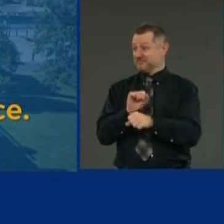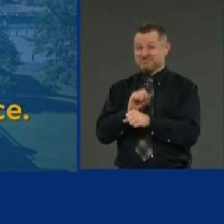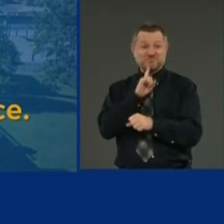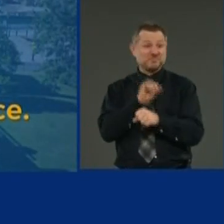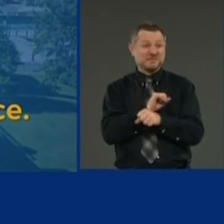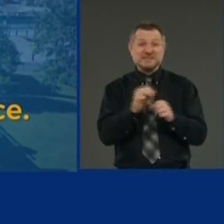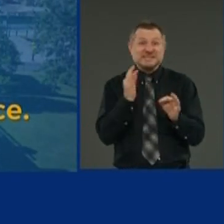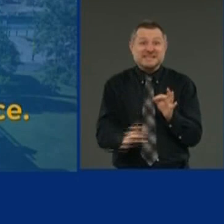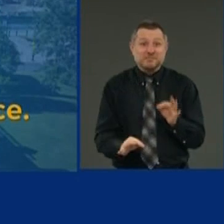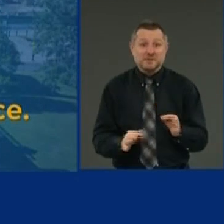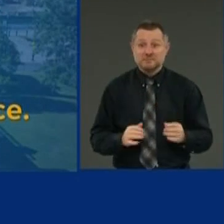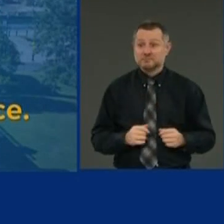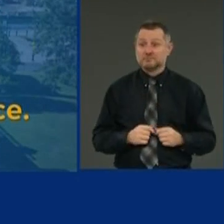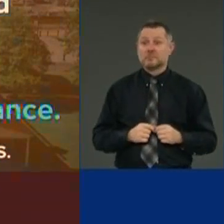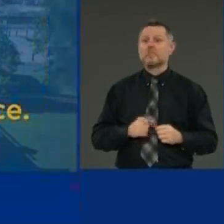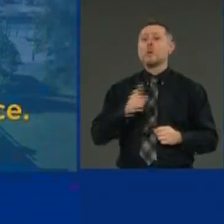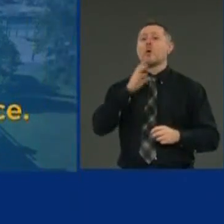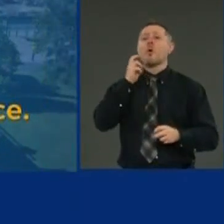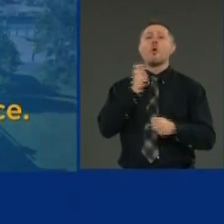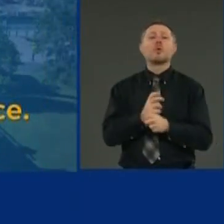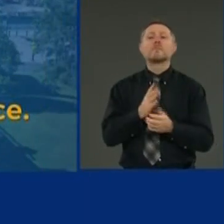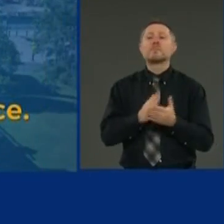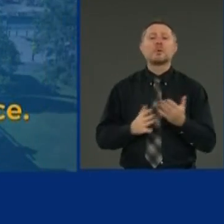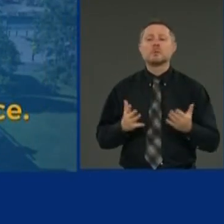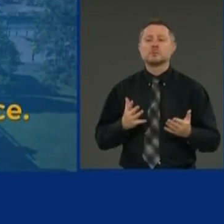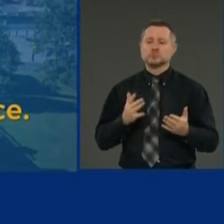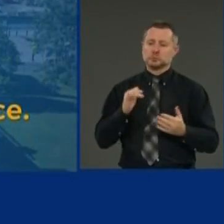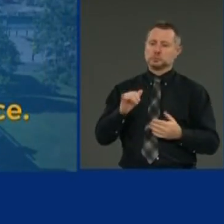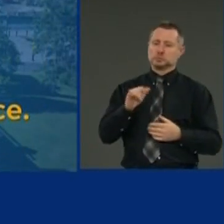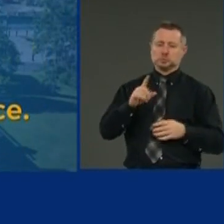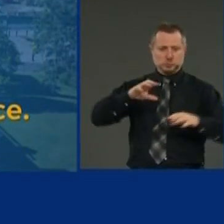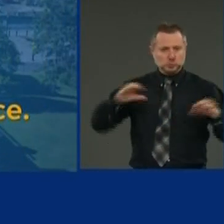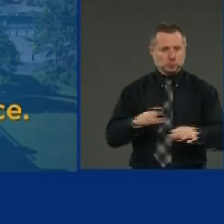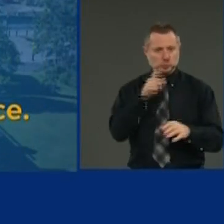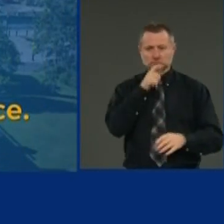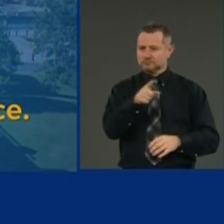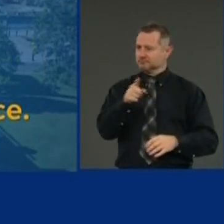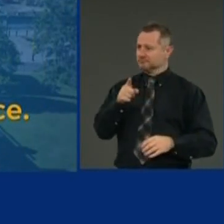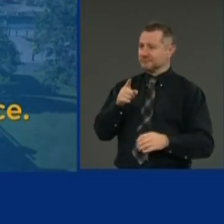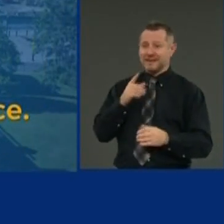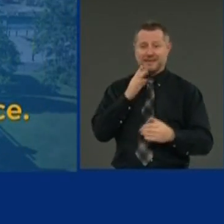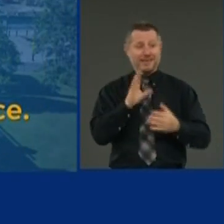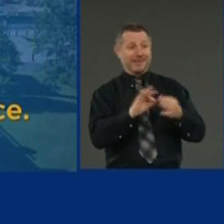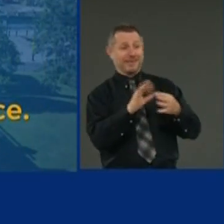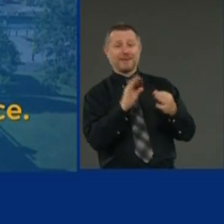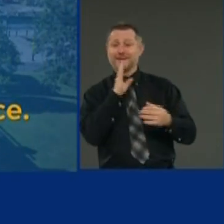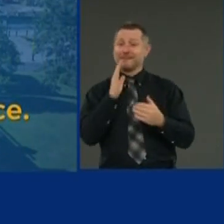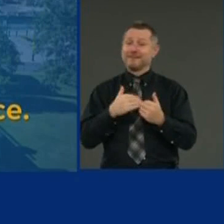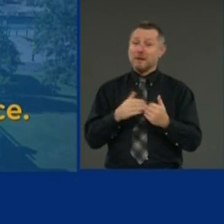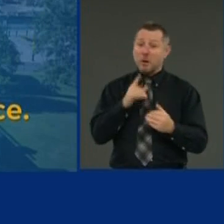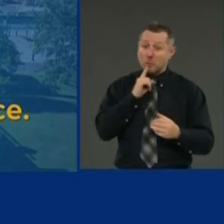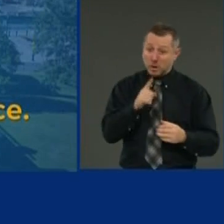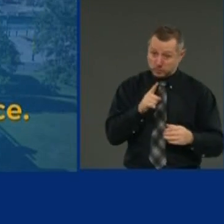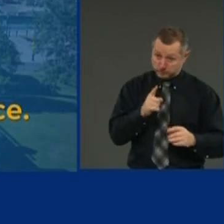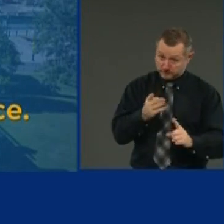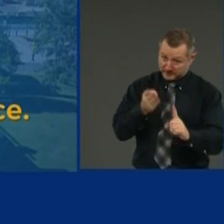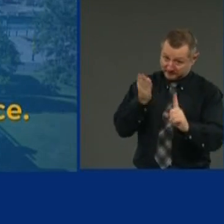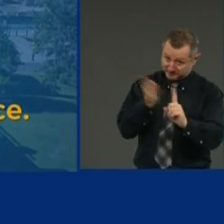HOW CAN IT BE THAT SIMPLE? BECAUSE SOMETIMES IT'S THAT SIMPLE. THE DOING IS WHAT IS HARD, NOT